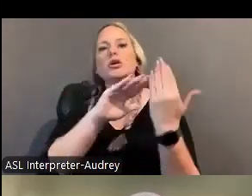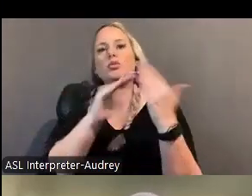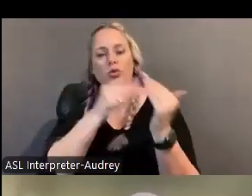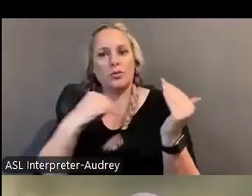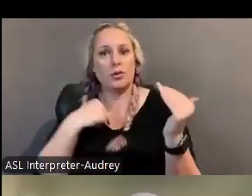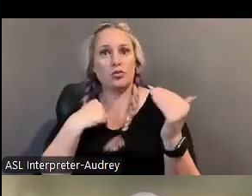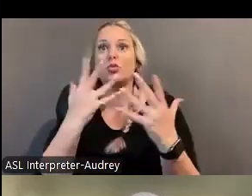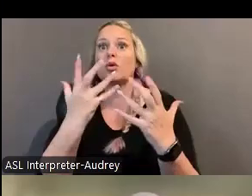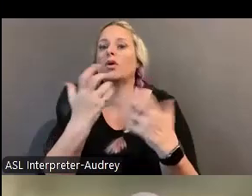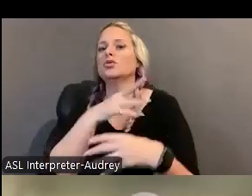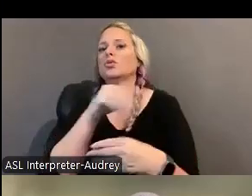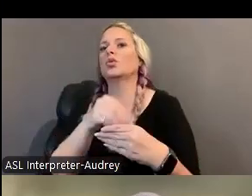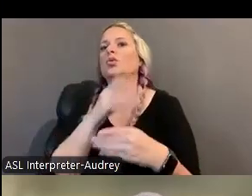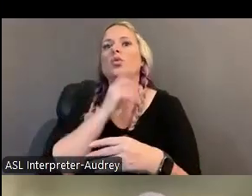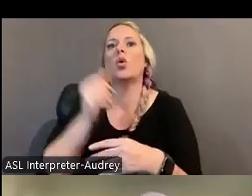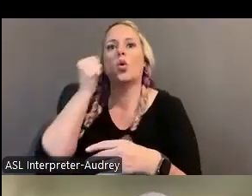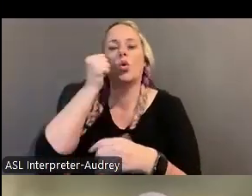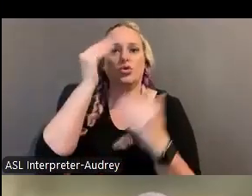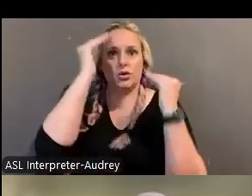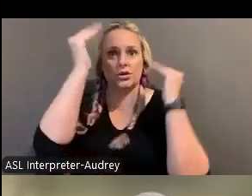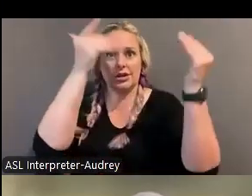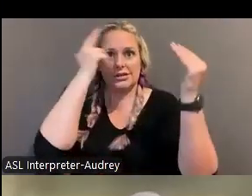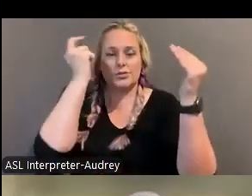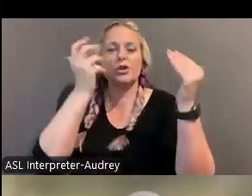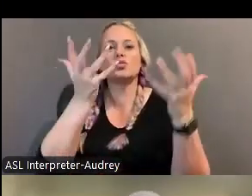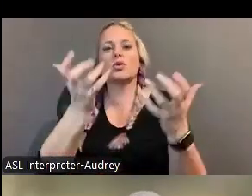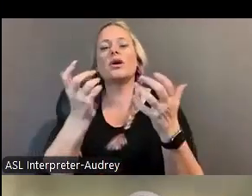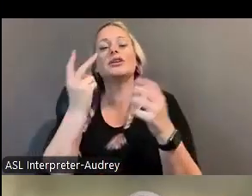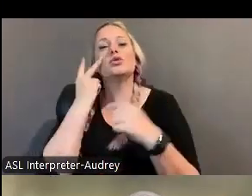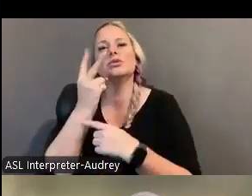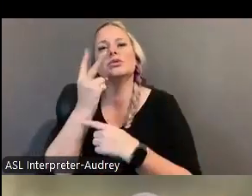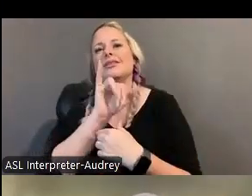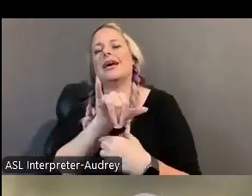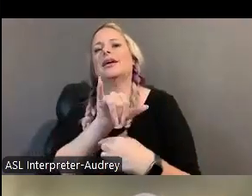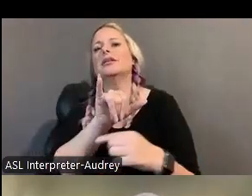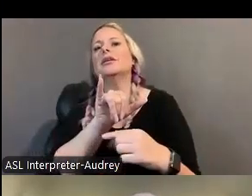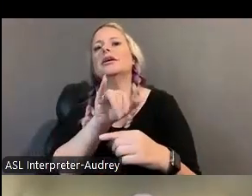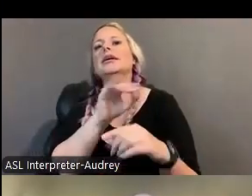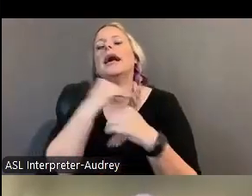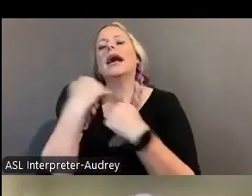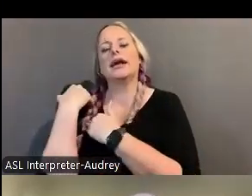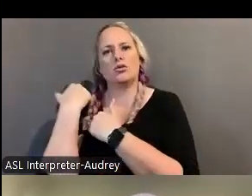we wanted to make sure there was that relational accountability and a person-centered approach in